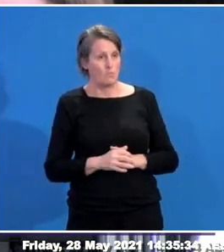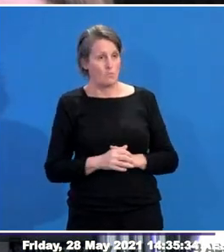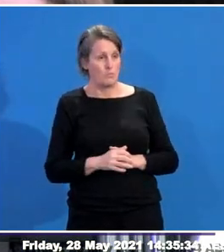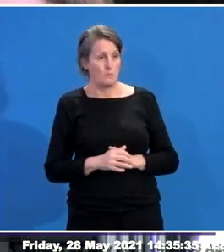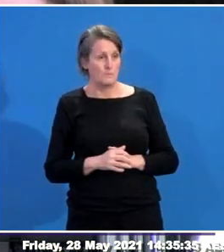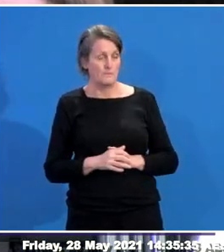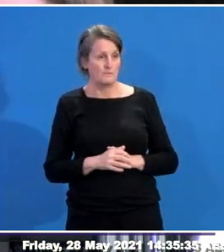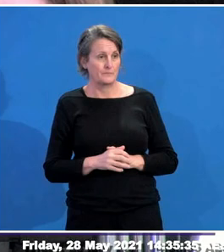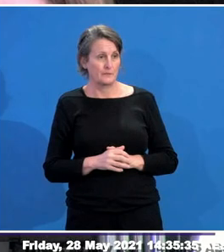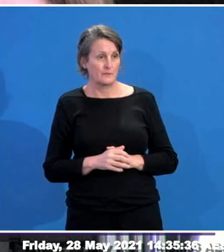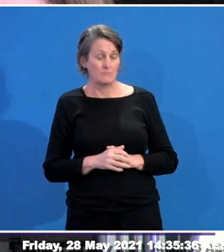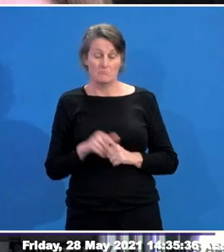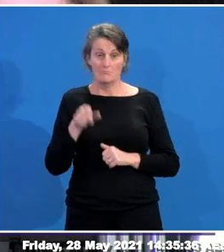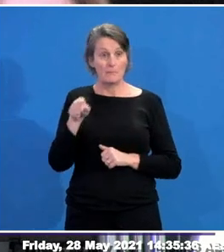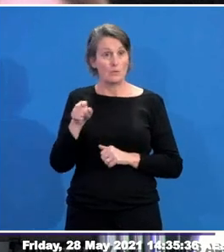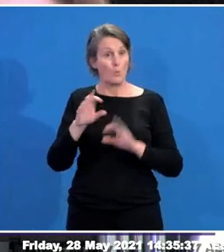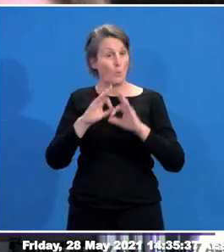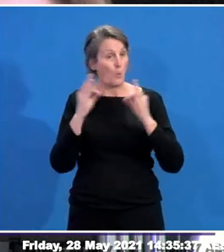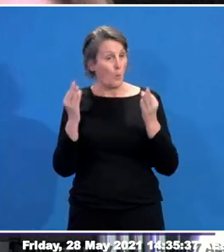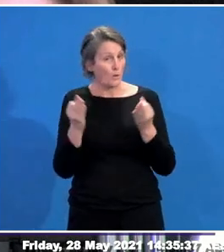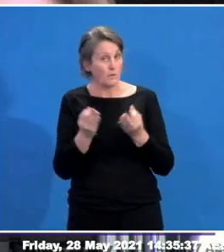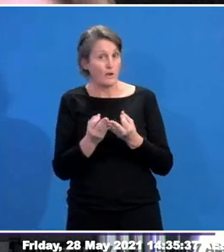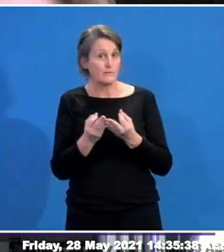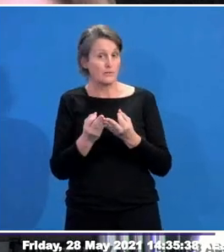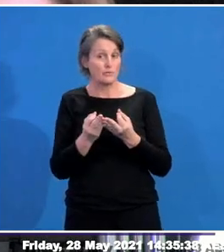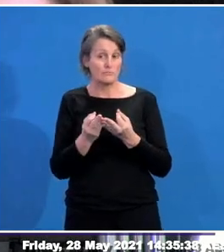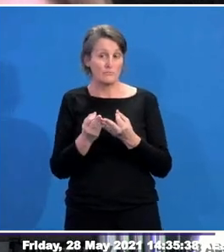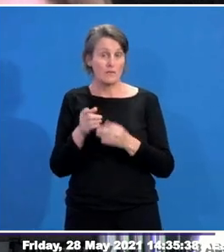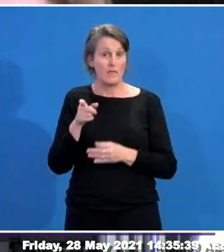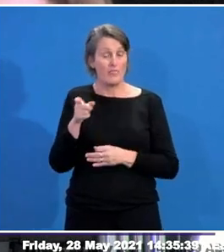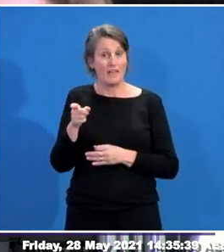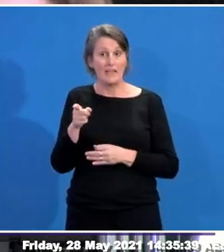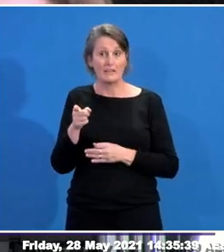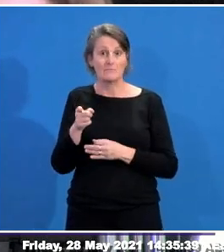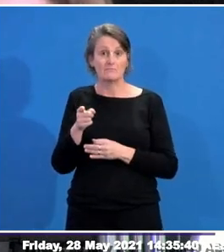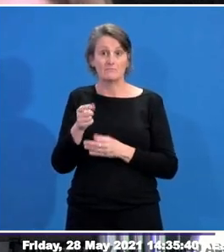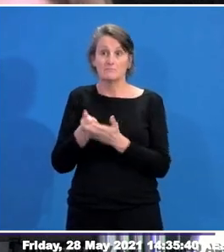spend a service provider might have with a single investigator? No.